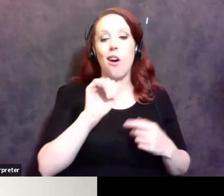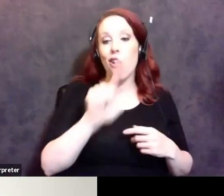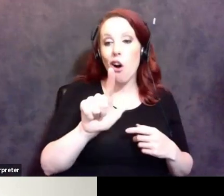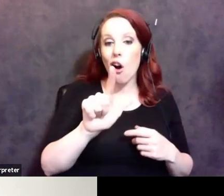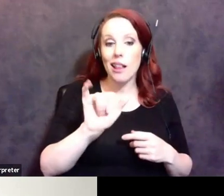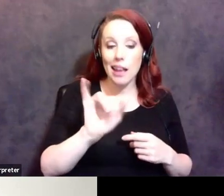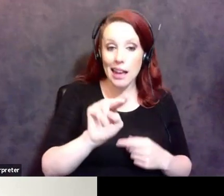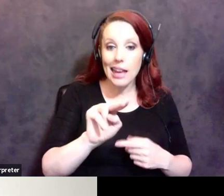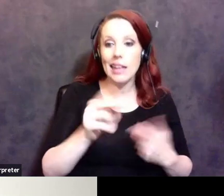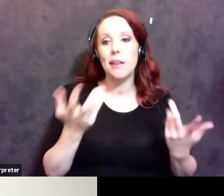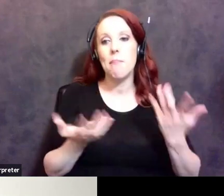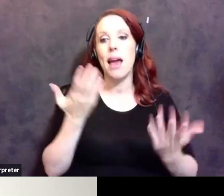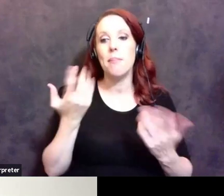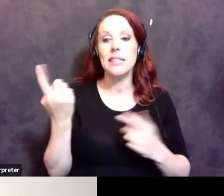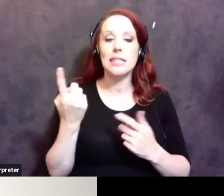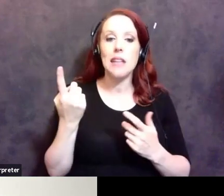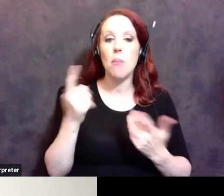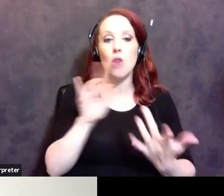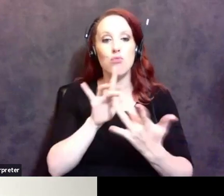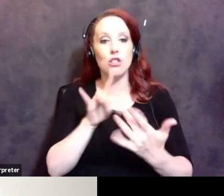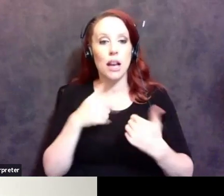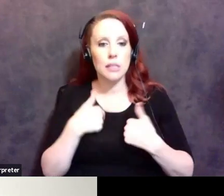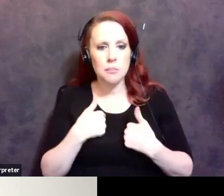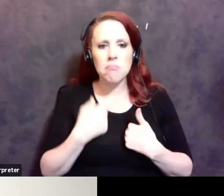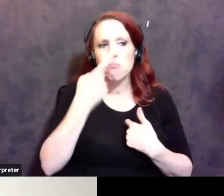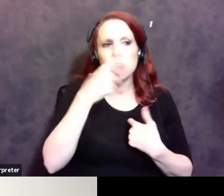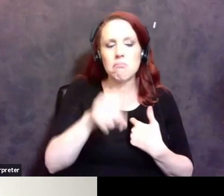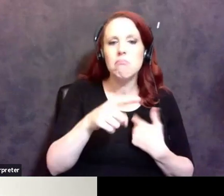out to me and said hey, Tiffany, can you recommend a couple differently abled panelist for this